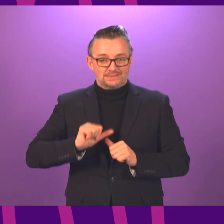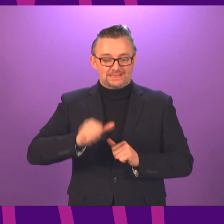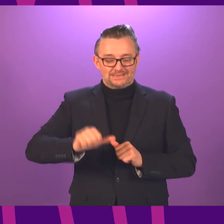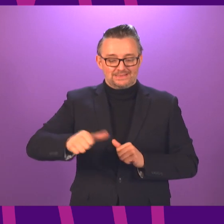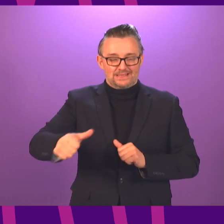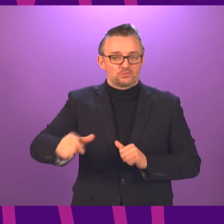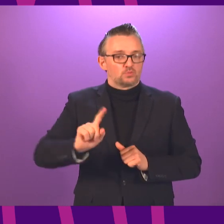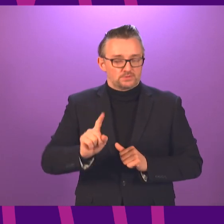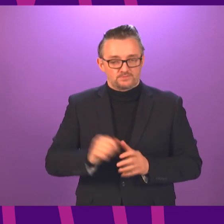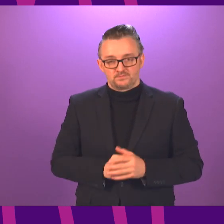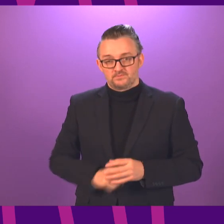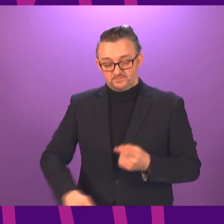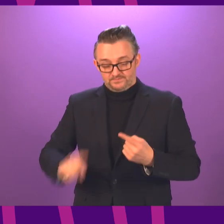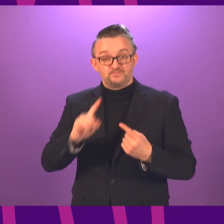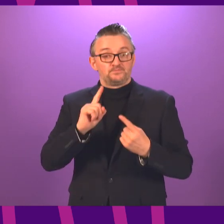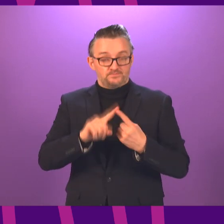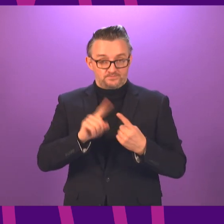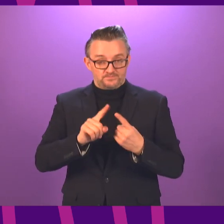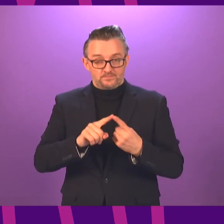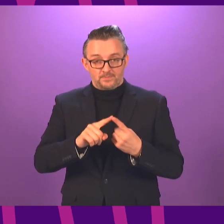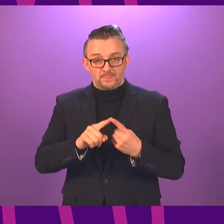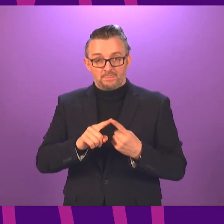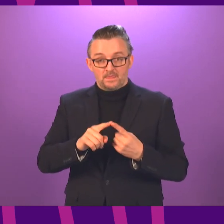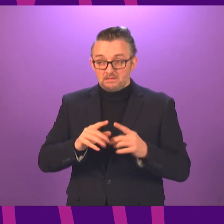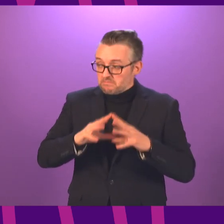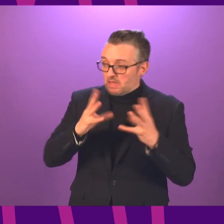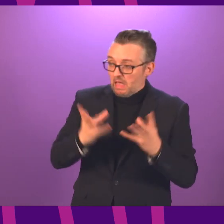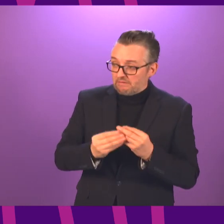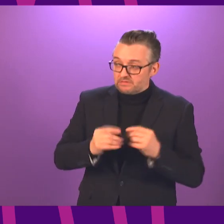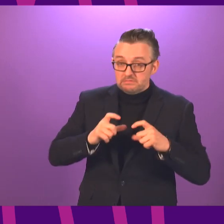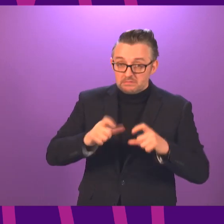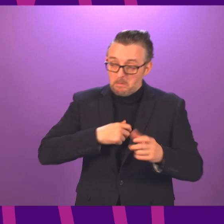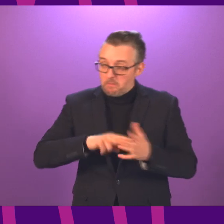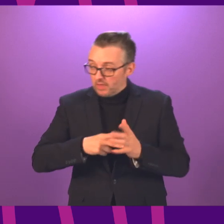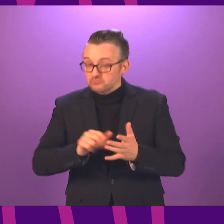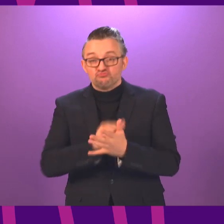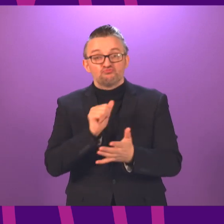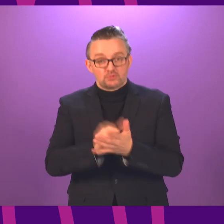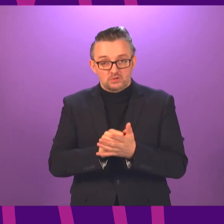to be. First, it confirms that, if all goes according to plan, we will move fully back